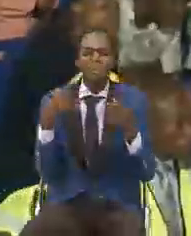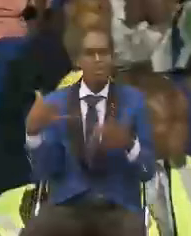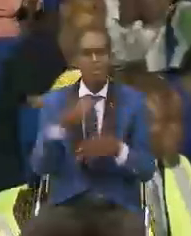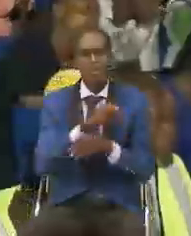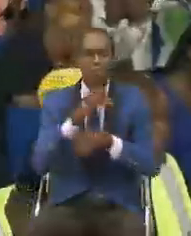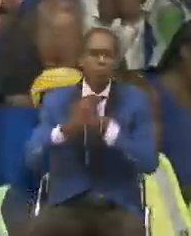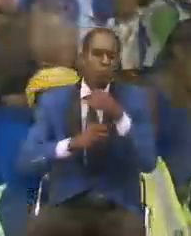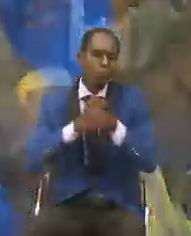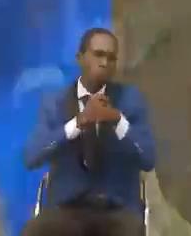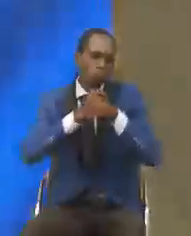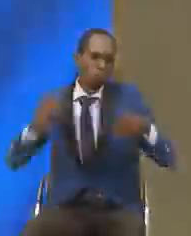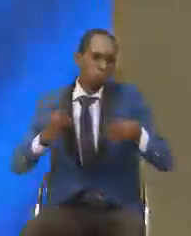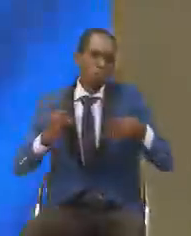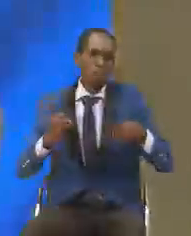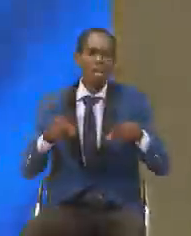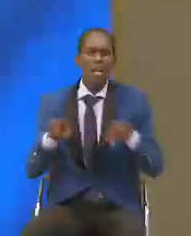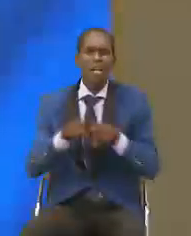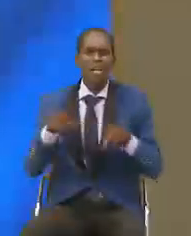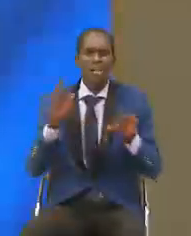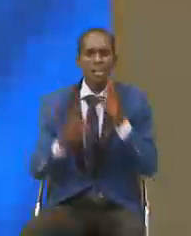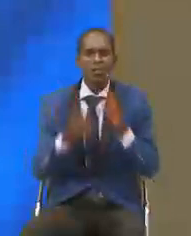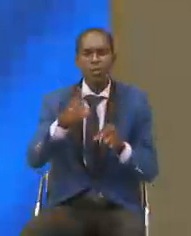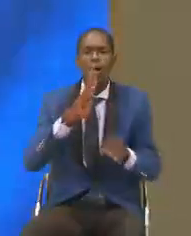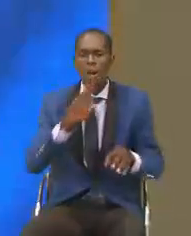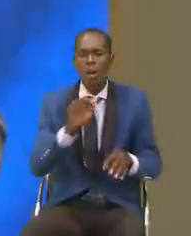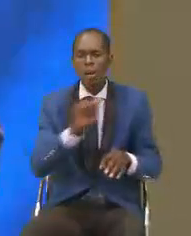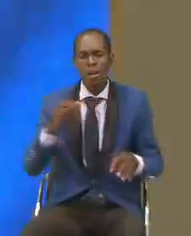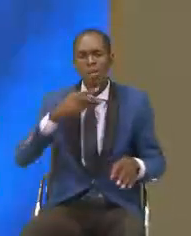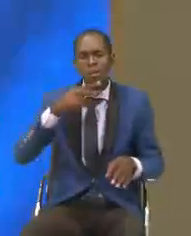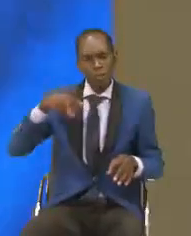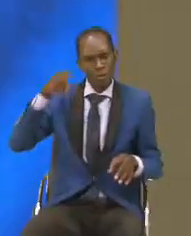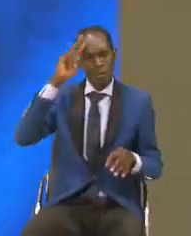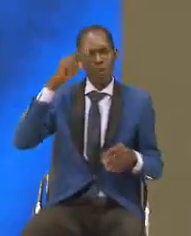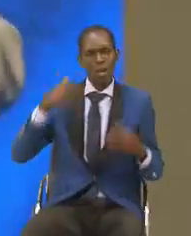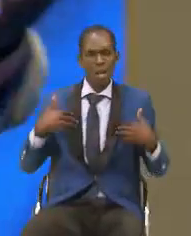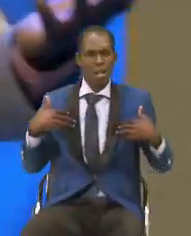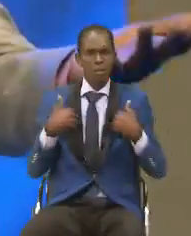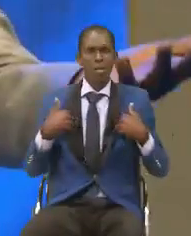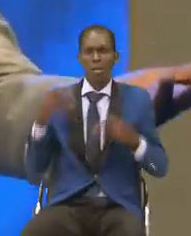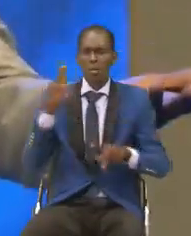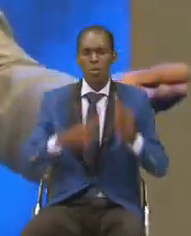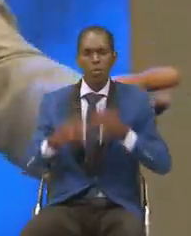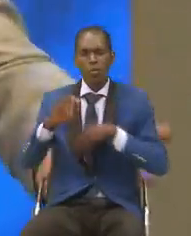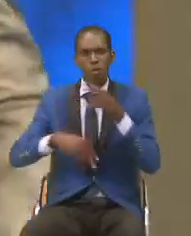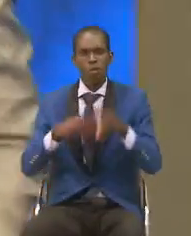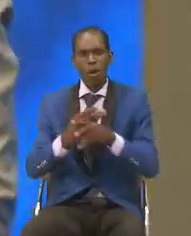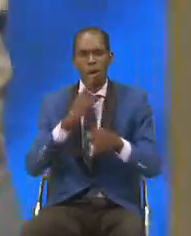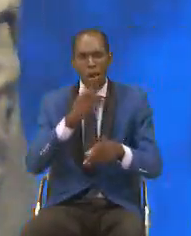bands of thy neck they tied that thing on years if your way good as if you're an animal and